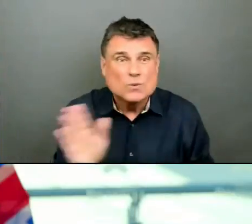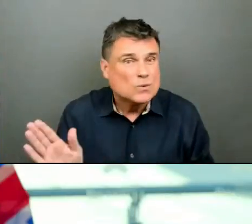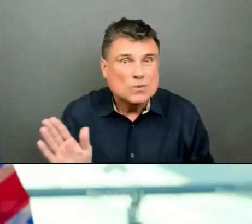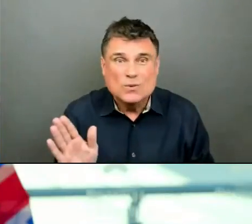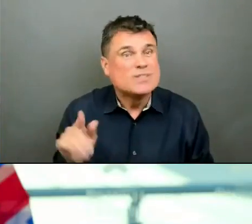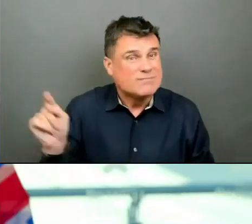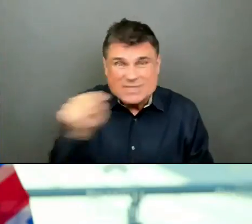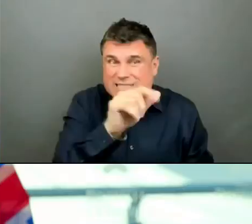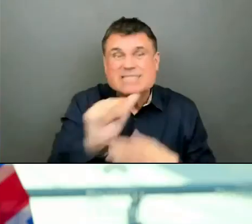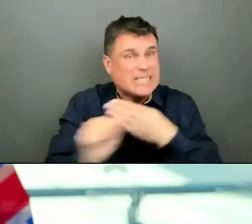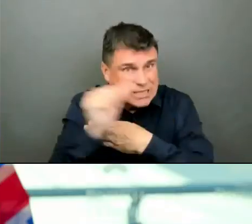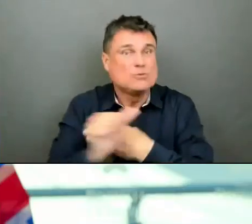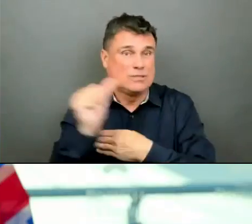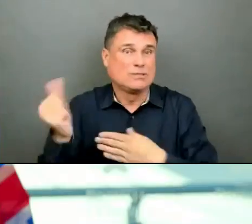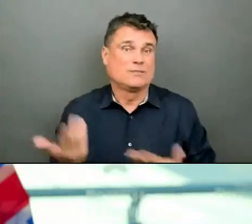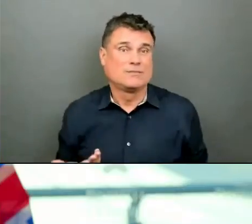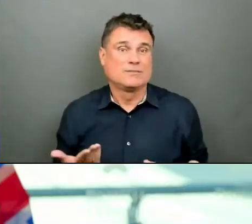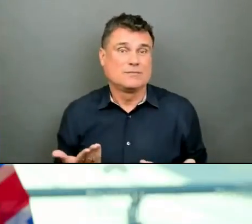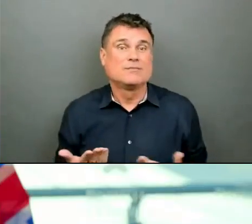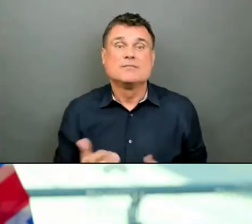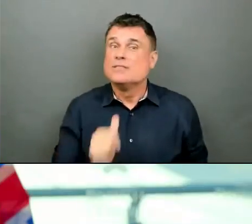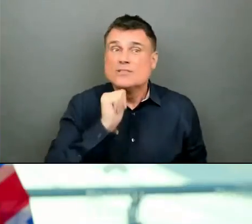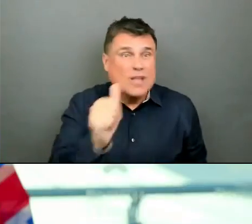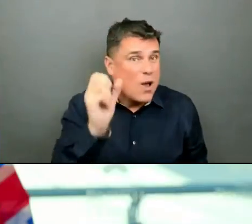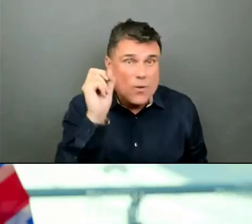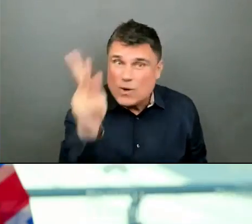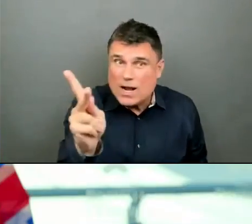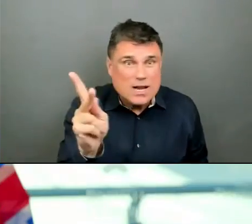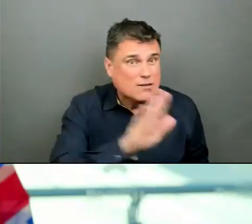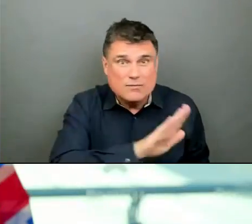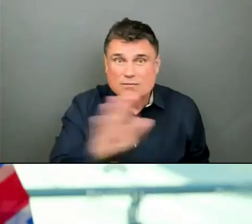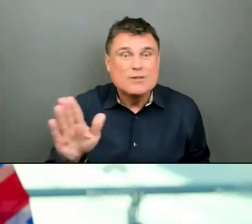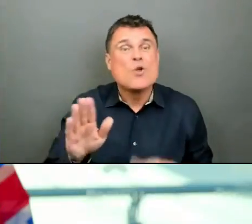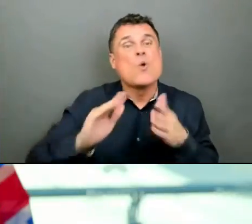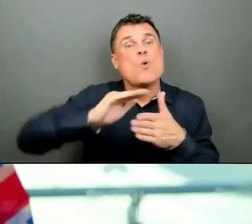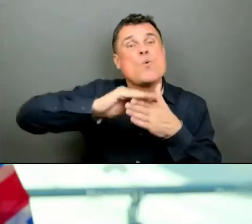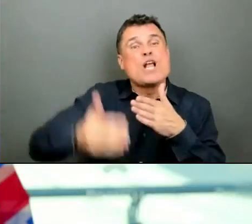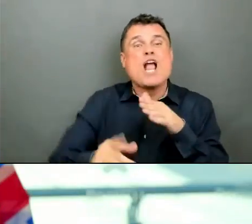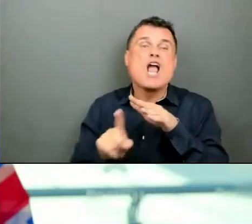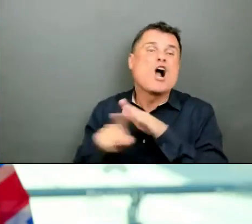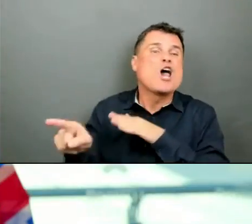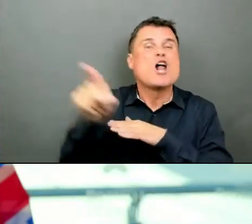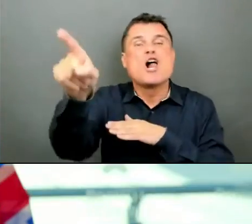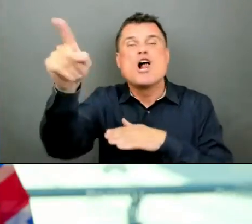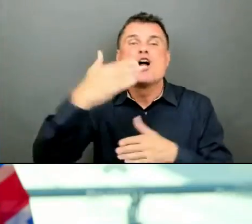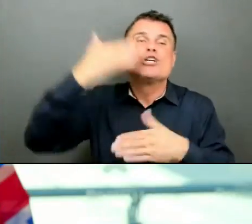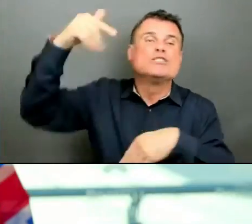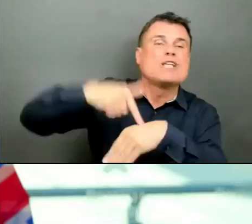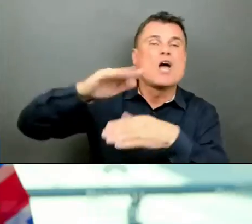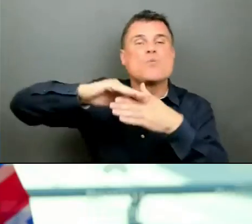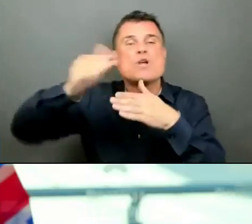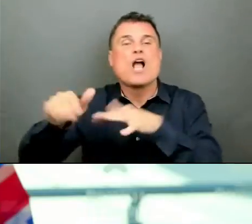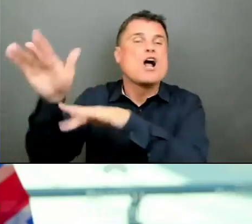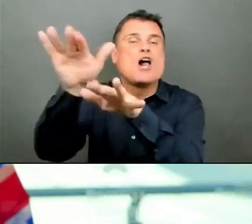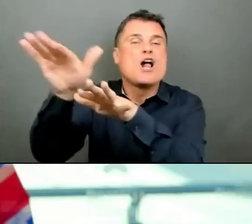to go on a weekend get away, that is not essential. Nor is your ski trip just because you